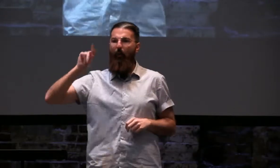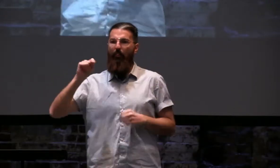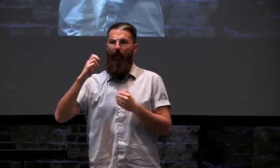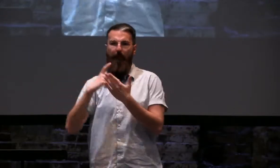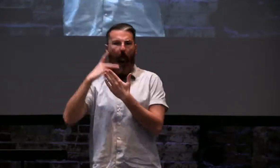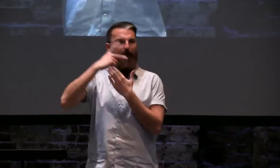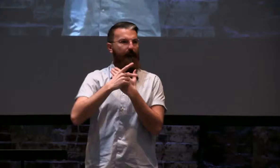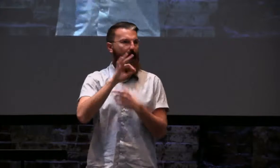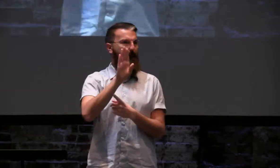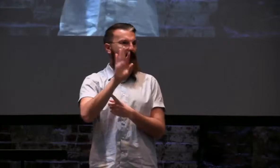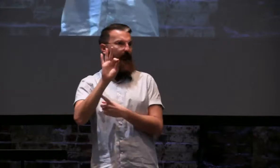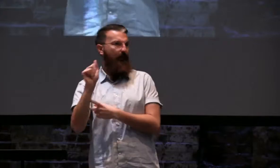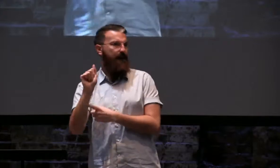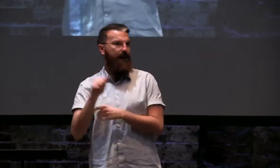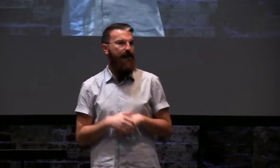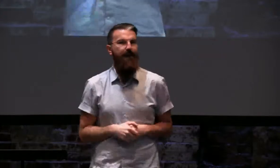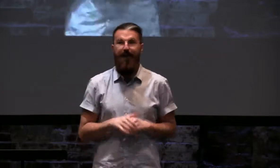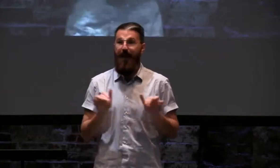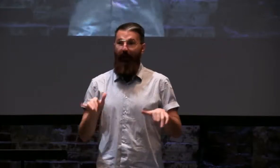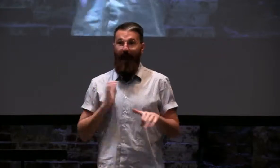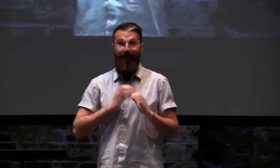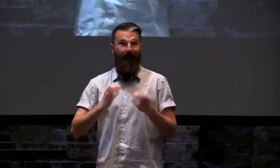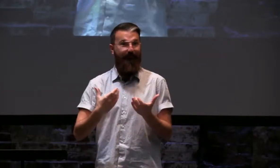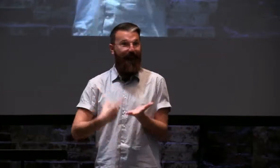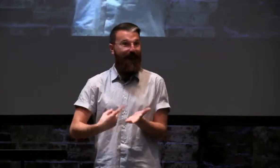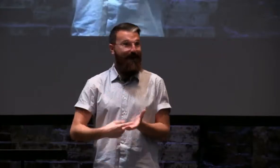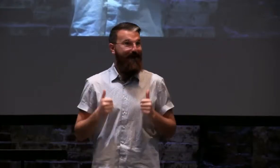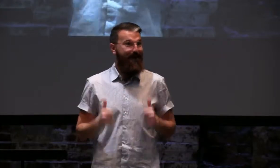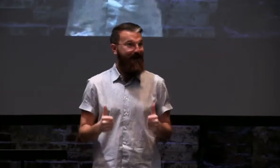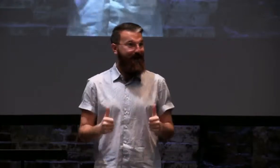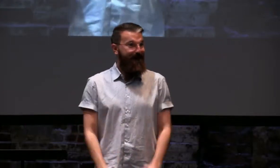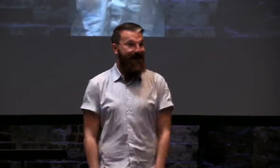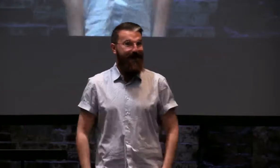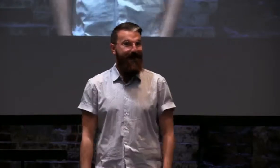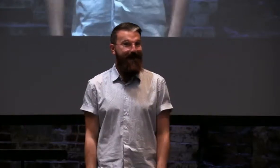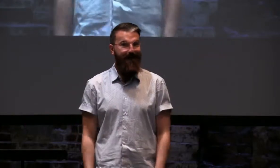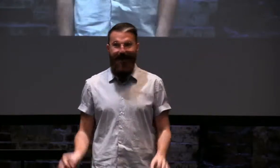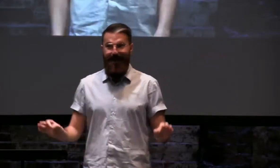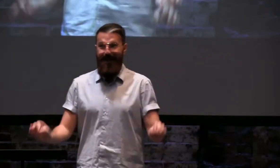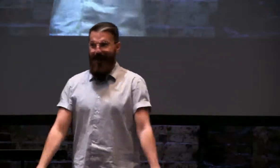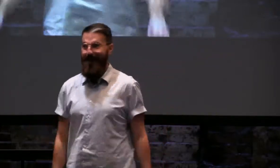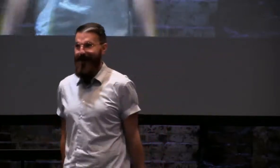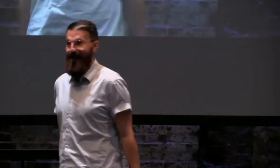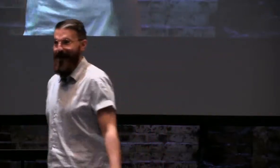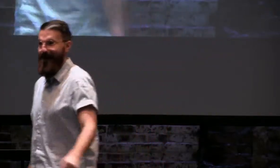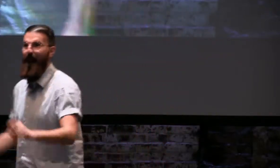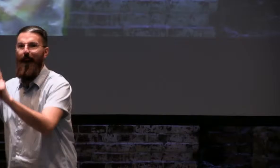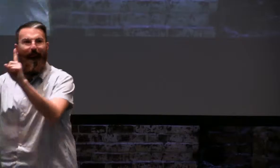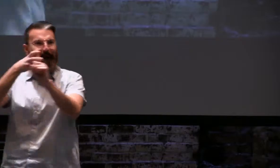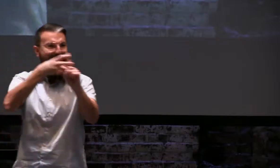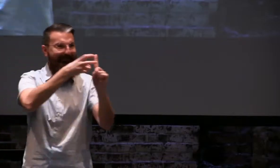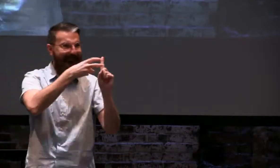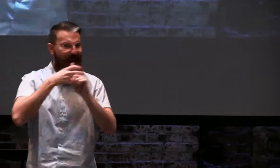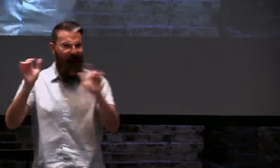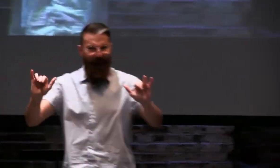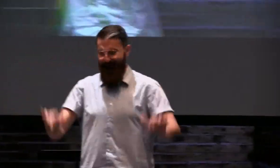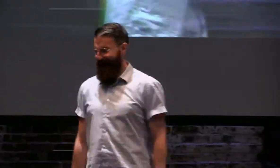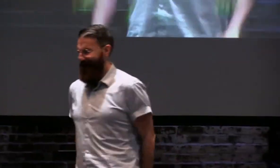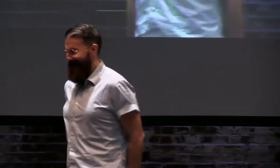and ideally we would have a roadmap toward a BFA program or MFA program in the near future. And that'sa wrap.